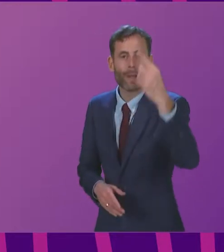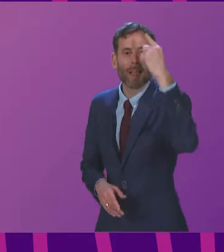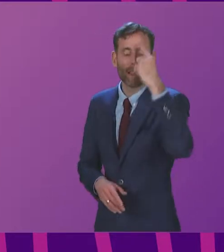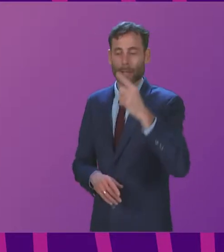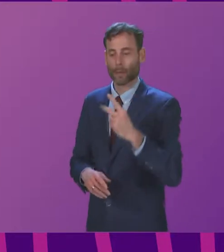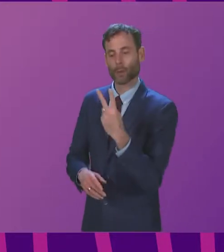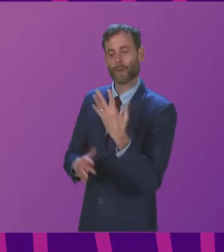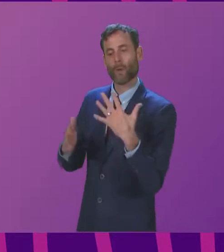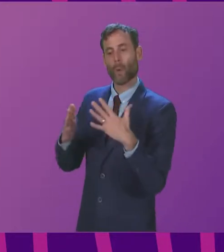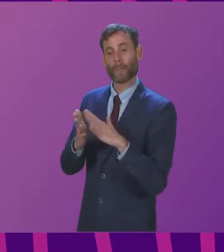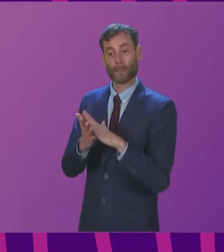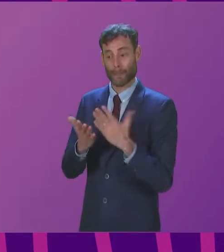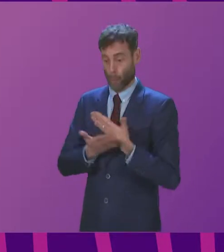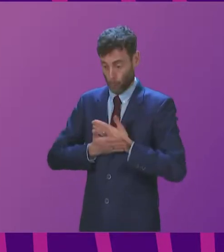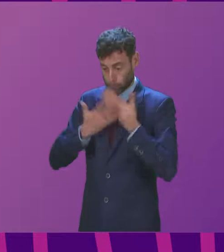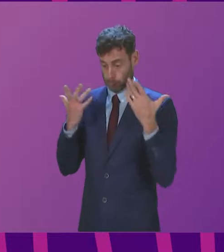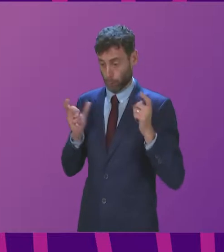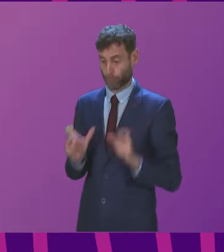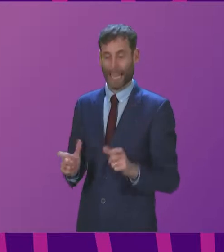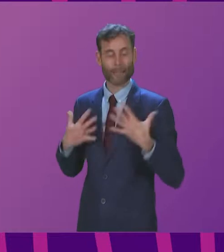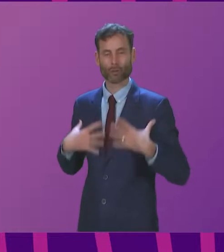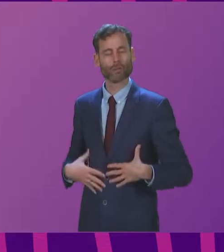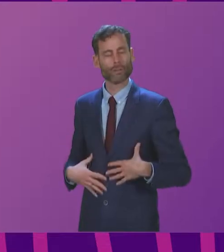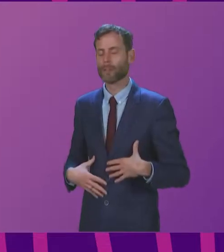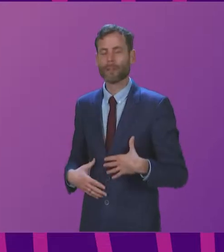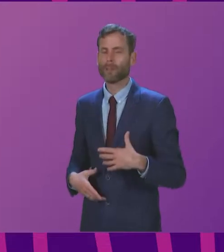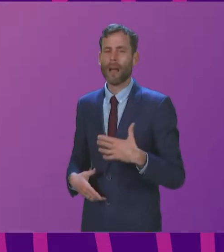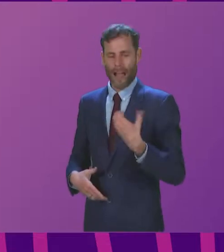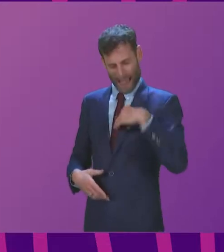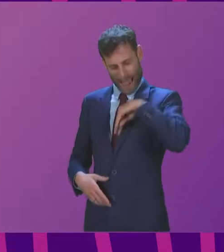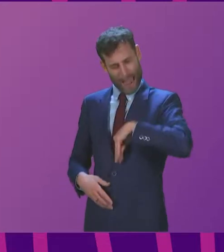but it is important that people get their booster vaccination as close